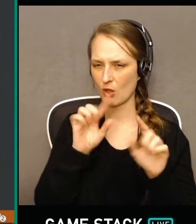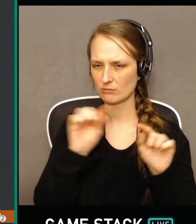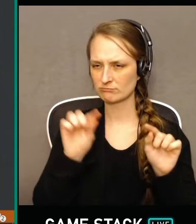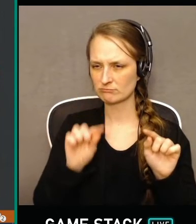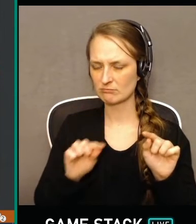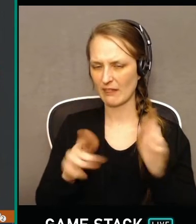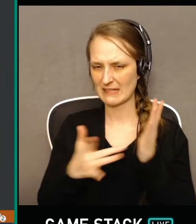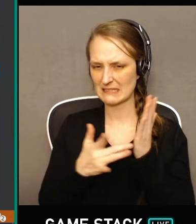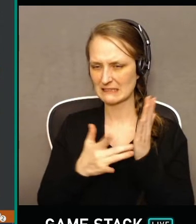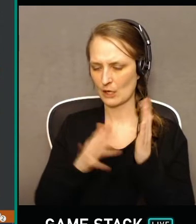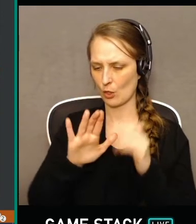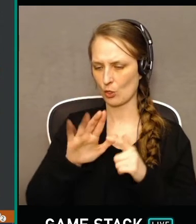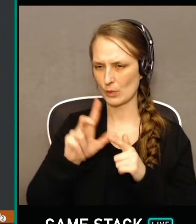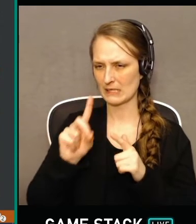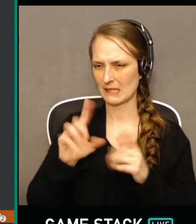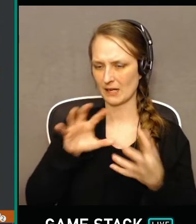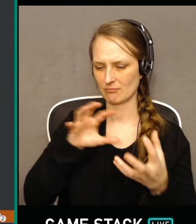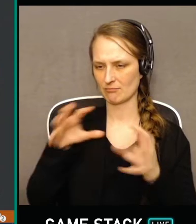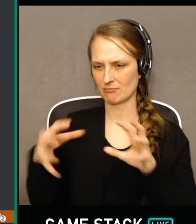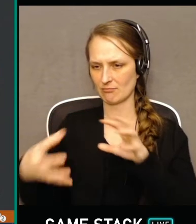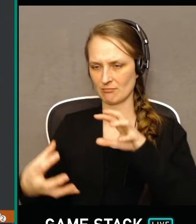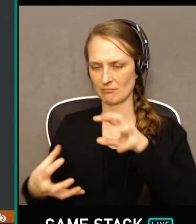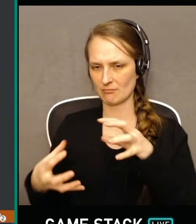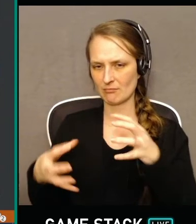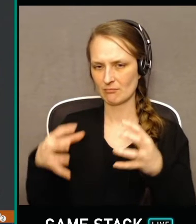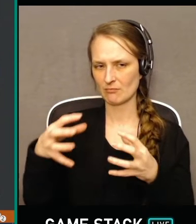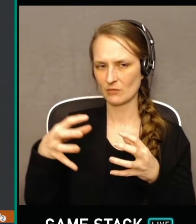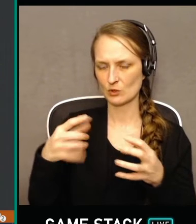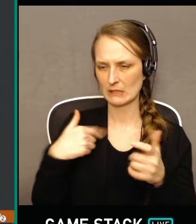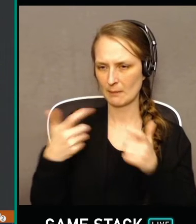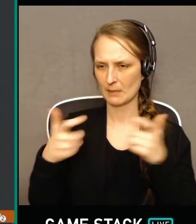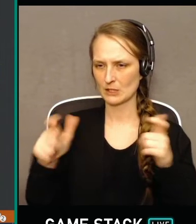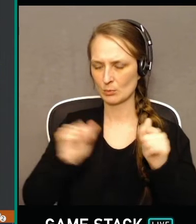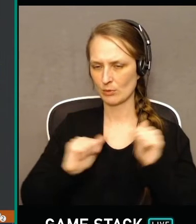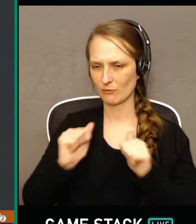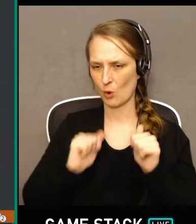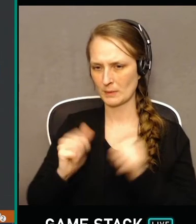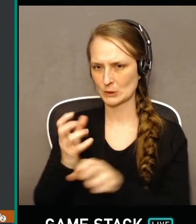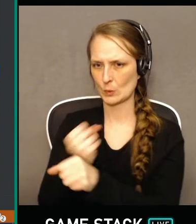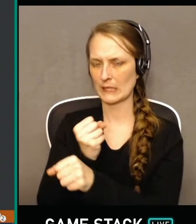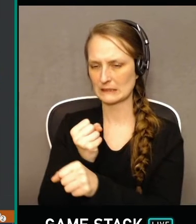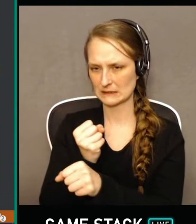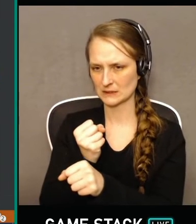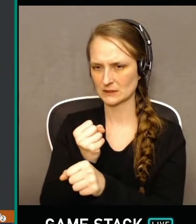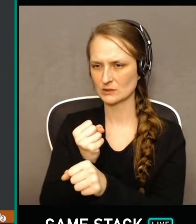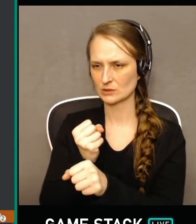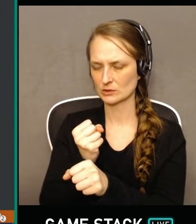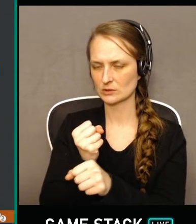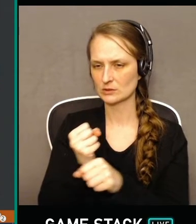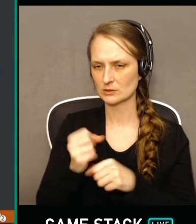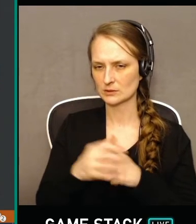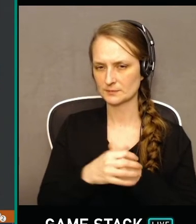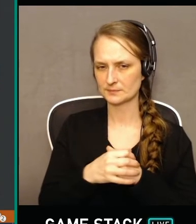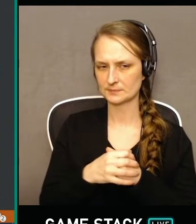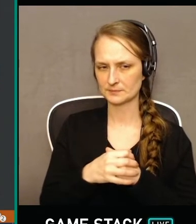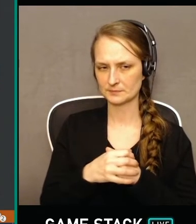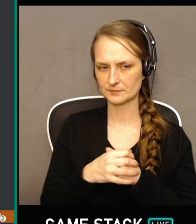technique that 3D Mark uses in their mesh shader feature test to get huge performance wins over the traditional geometry pipeline.